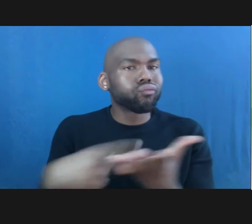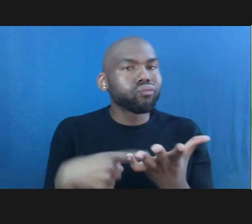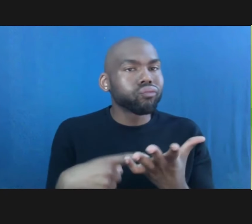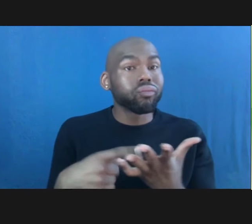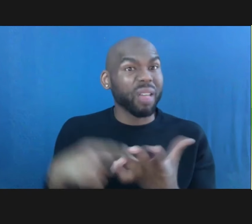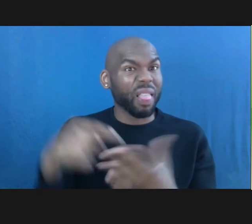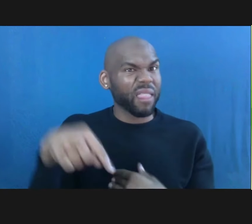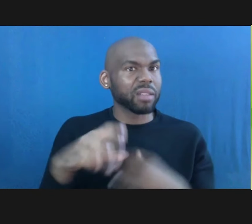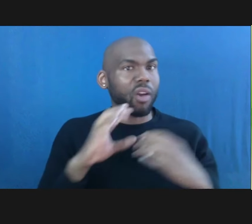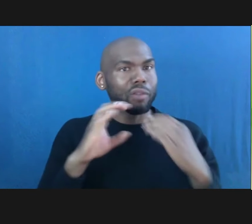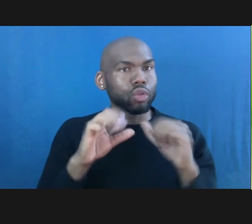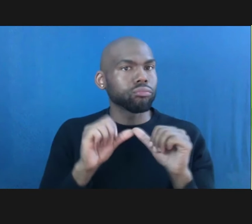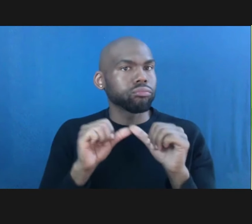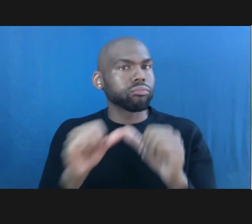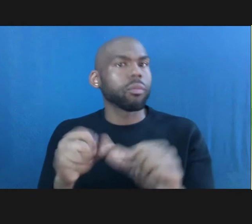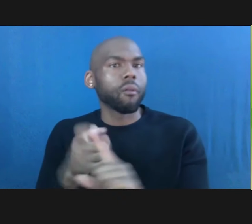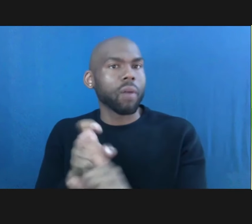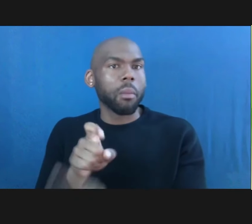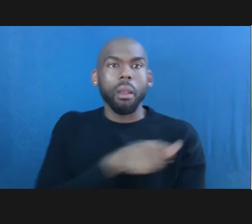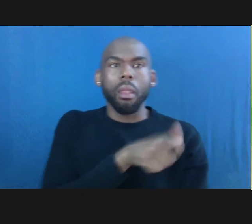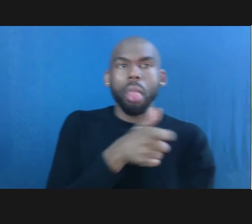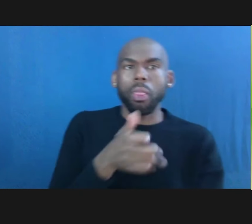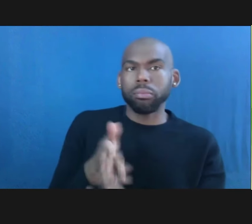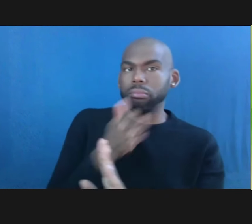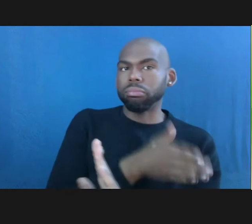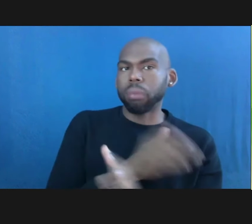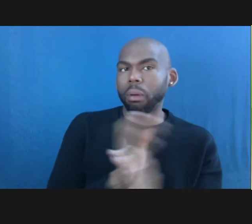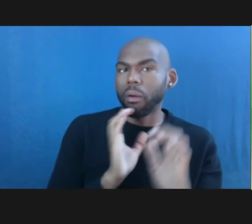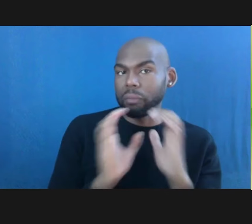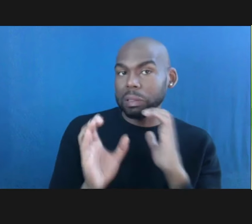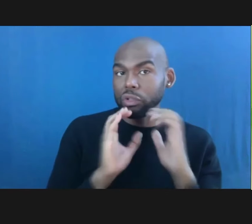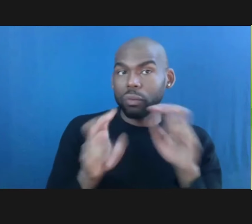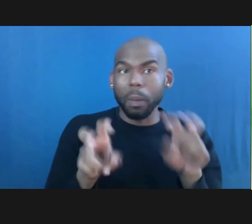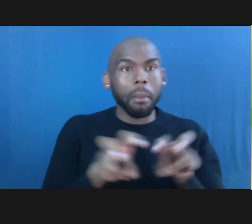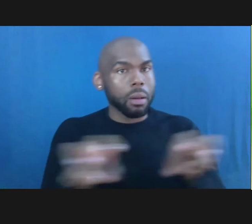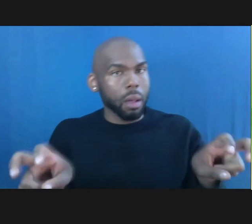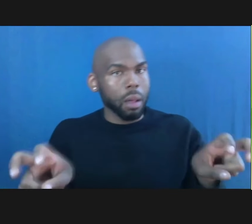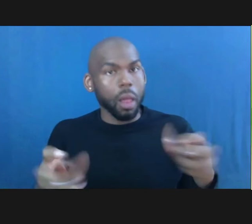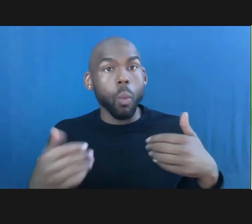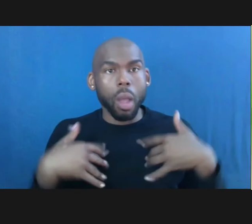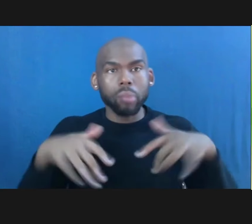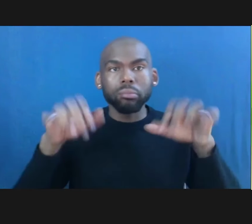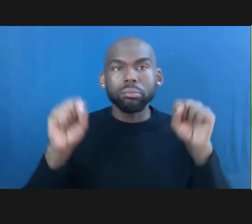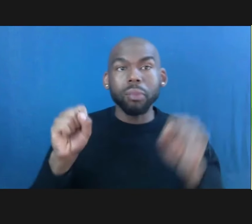of a previous conversation and previous panel that we held in February that I do hope that